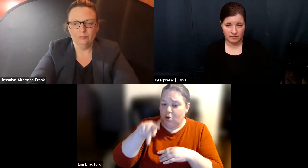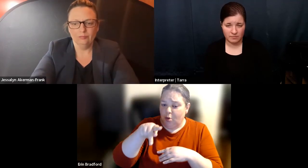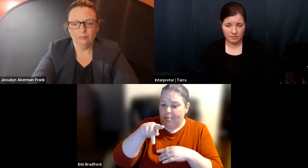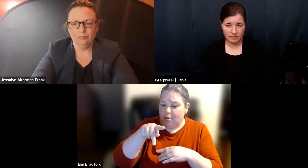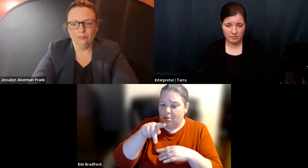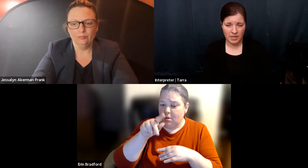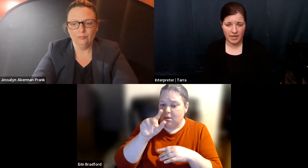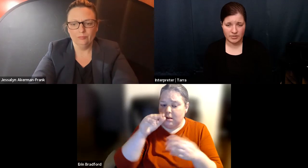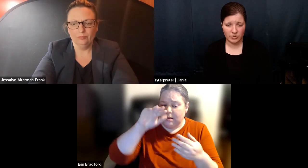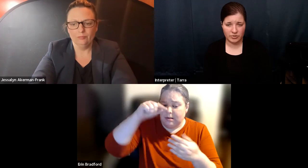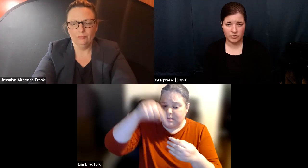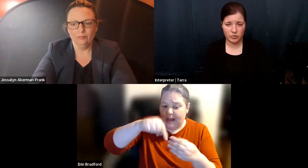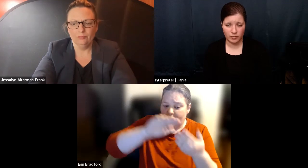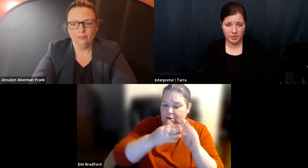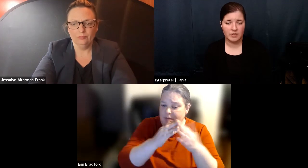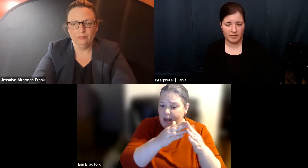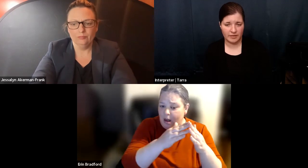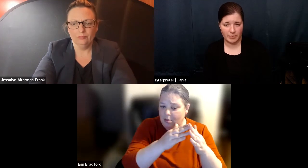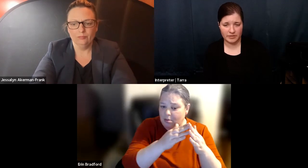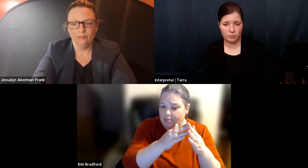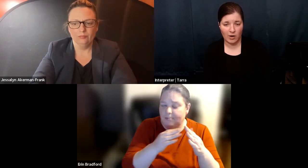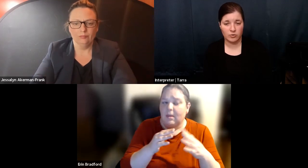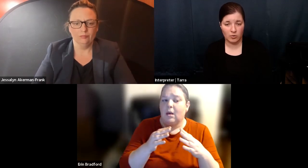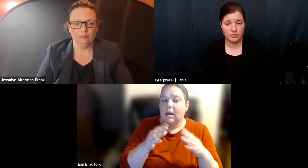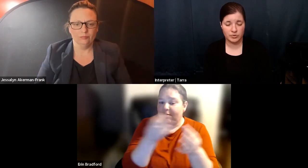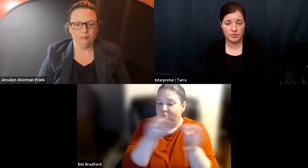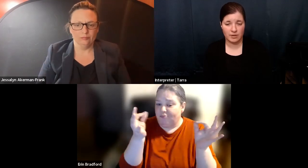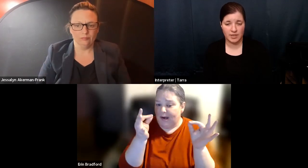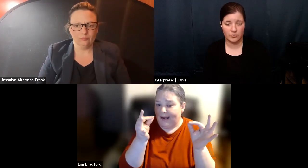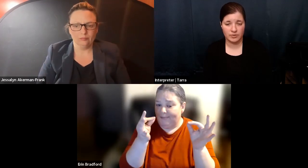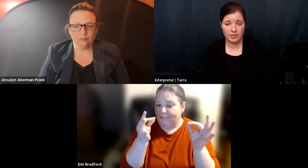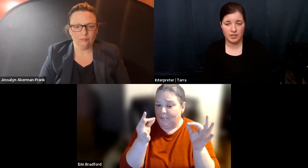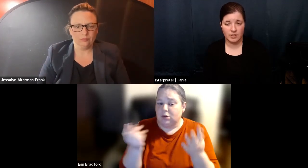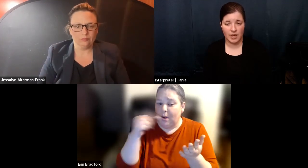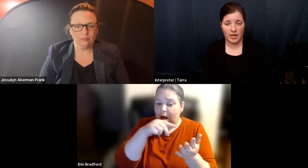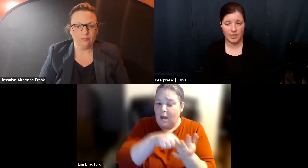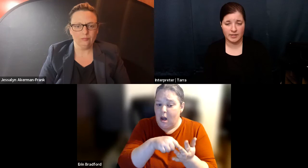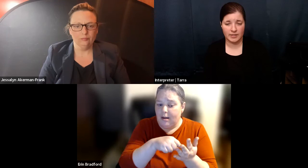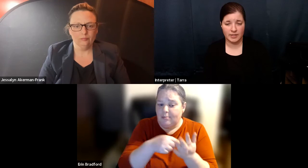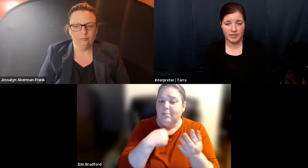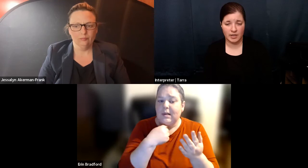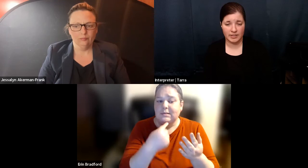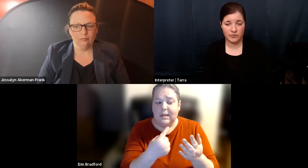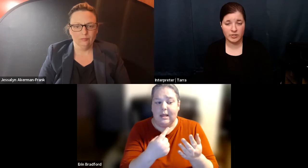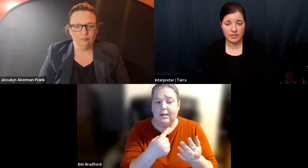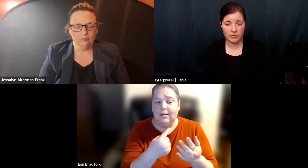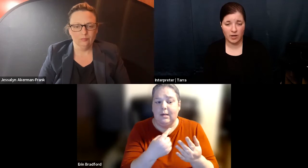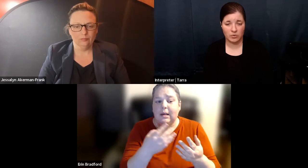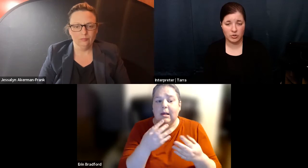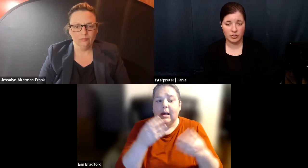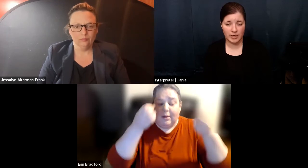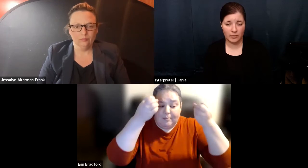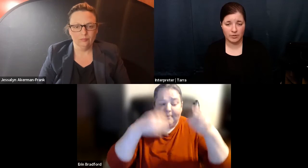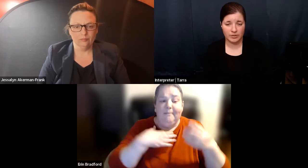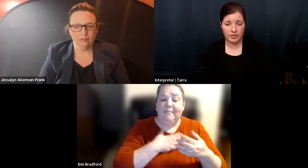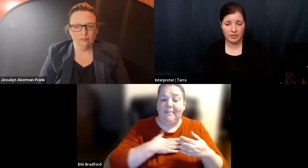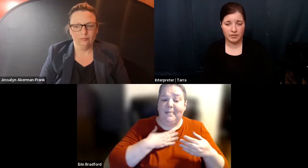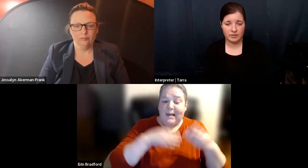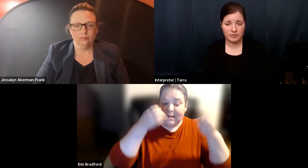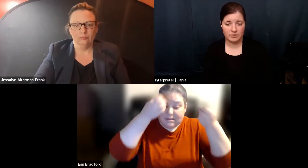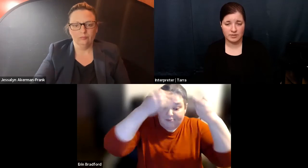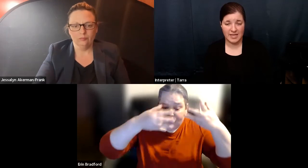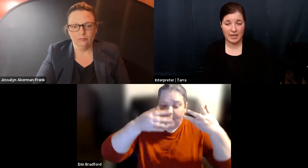Basically almost every time I will miss my stop.